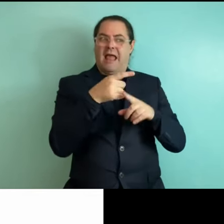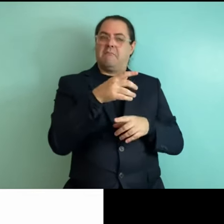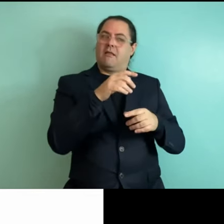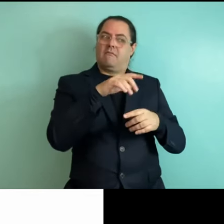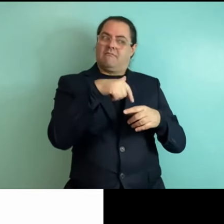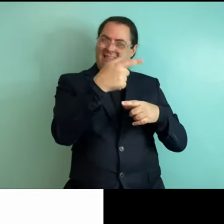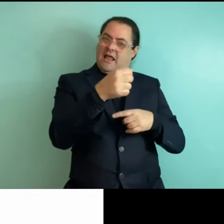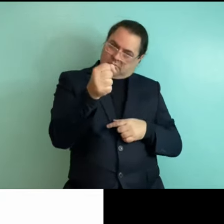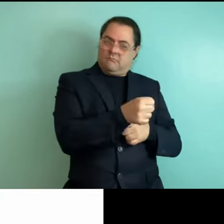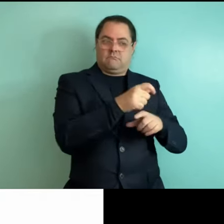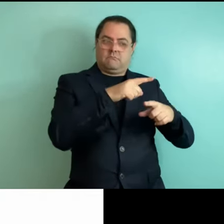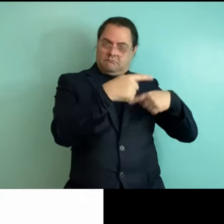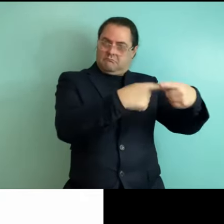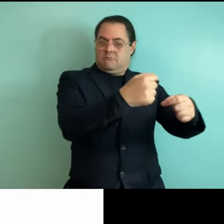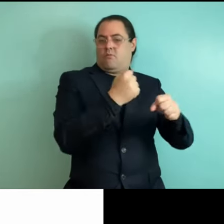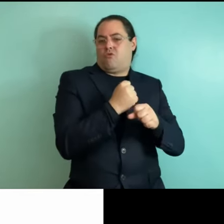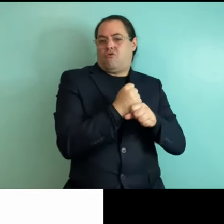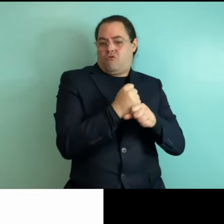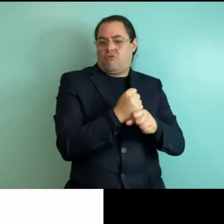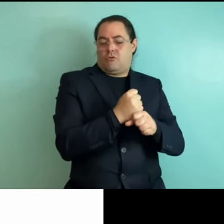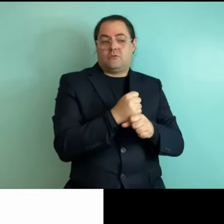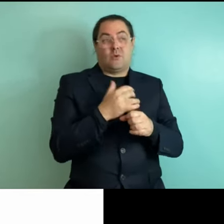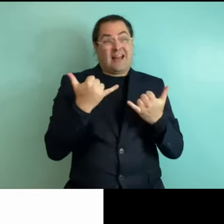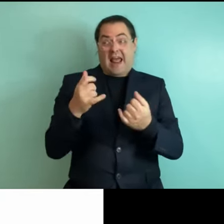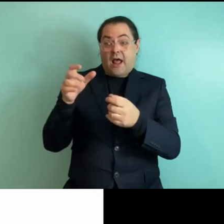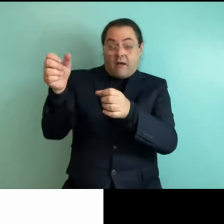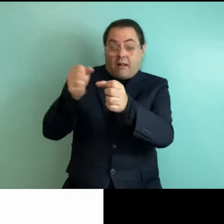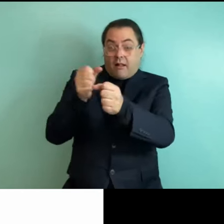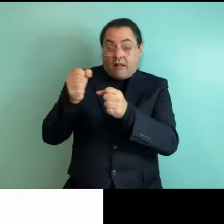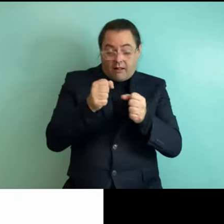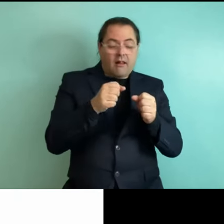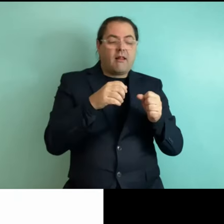they've just kicked off the digital marketing courses, and we'll finish that